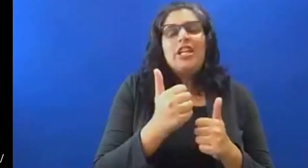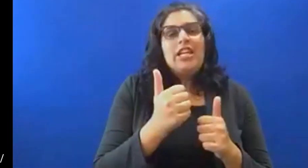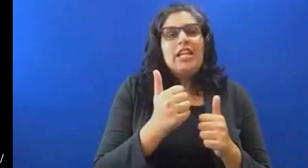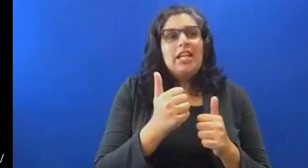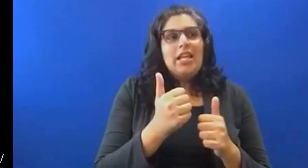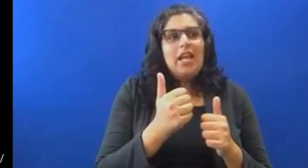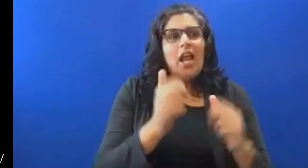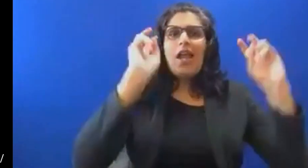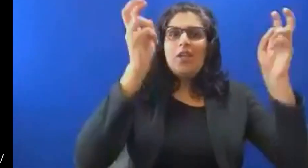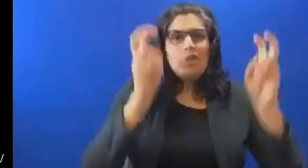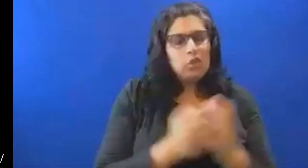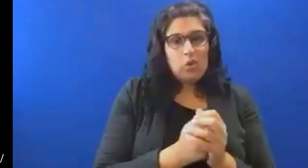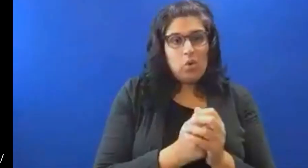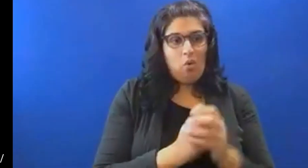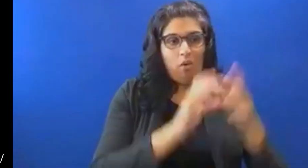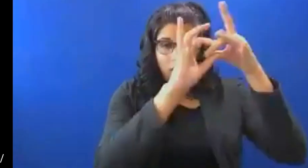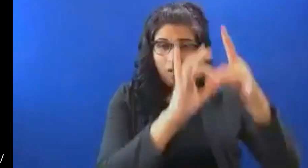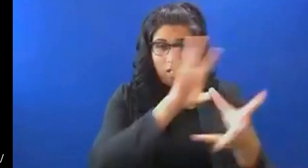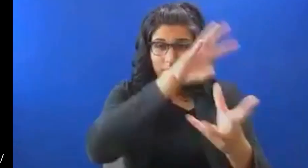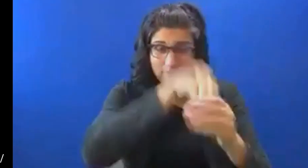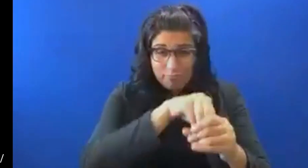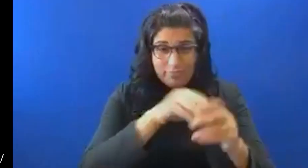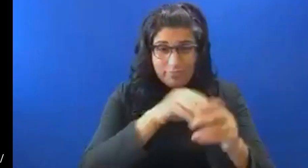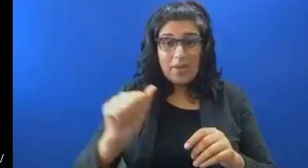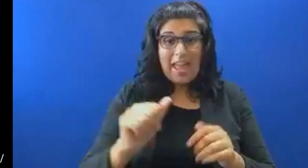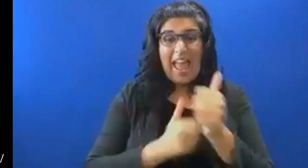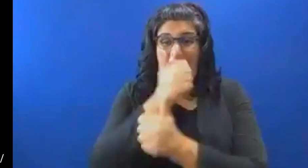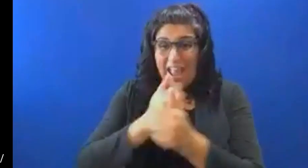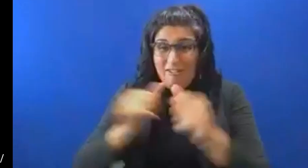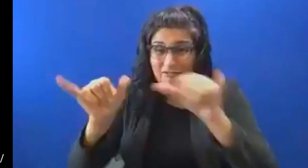Every system is something that is used by and impacts disabled people.